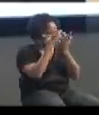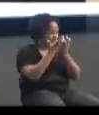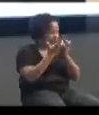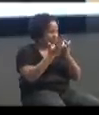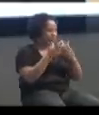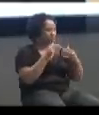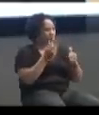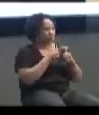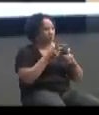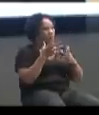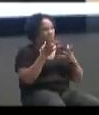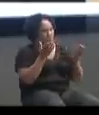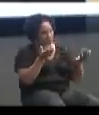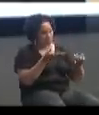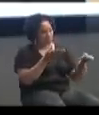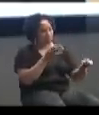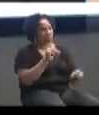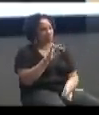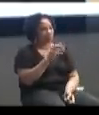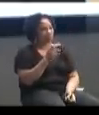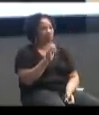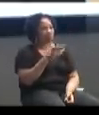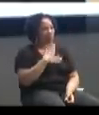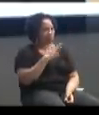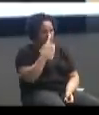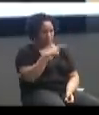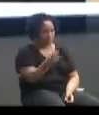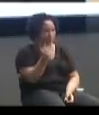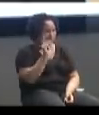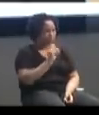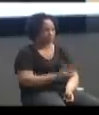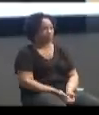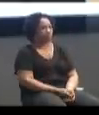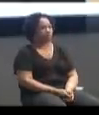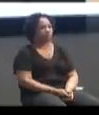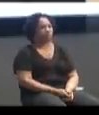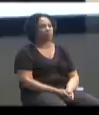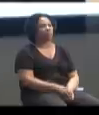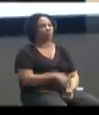IN OUR GOVERNMENT'S DNA. I WOULD LIKE TO INTRODUCE MICHELLE TO COME UP HERE AND